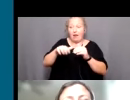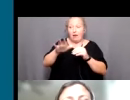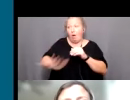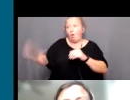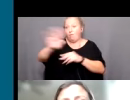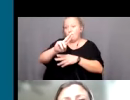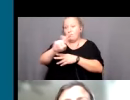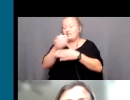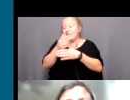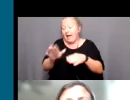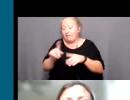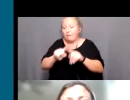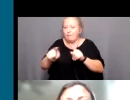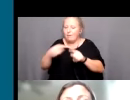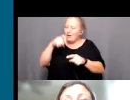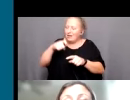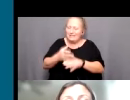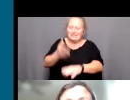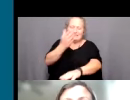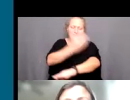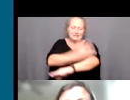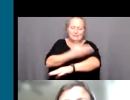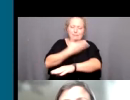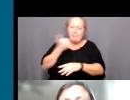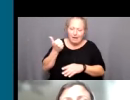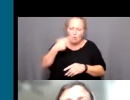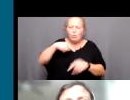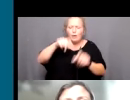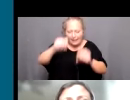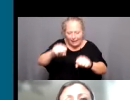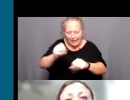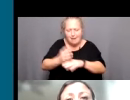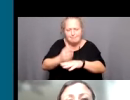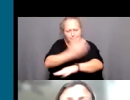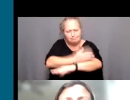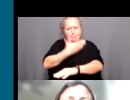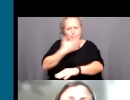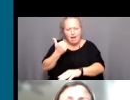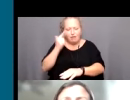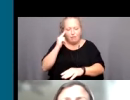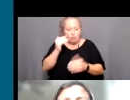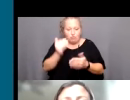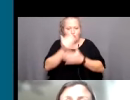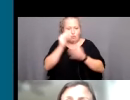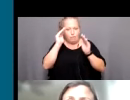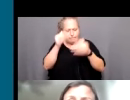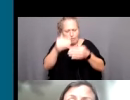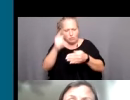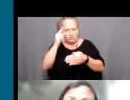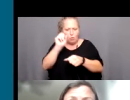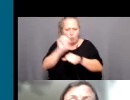have to do better and we can do better with this renewed focus from workforce, and labor agency on